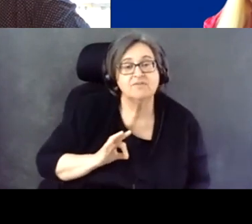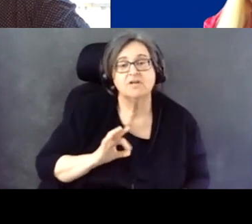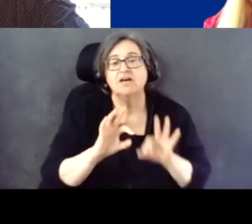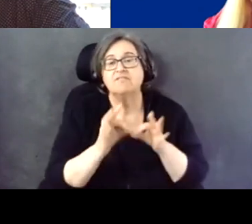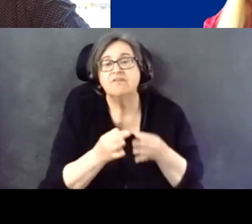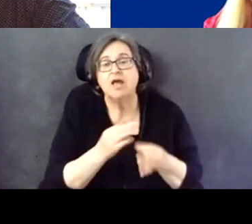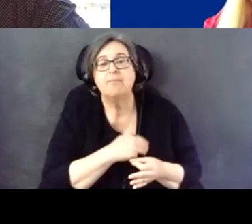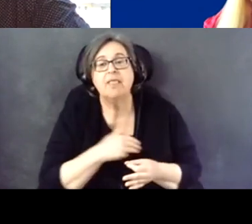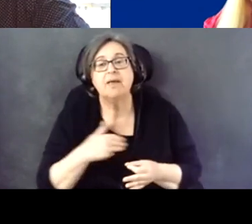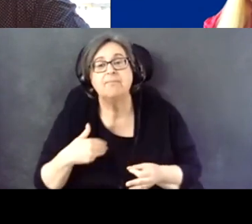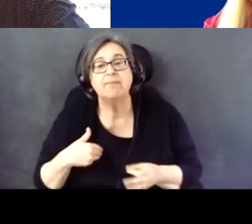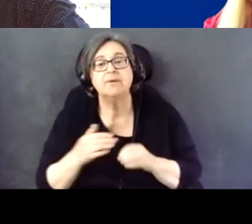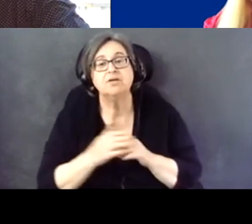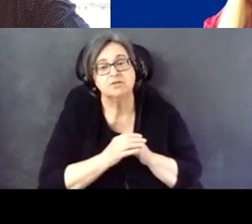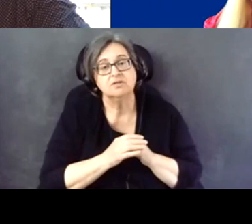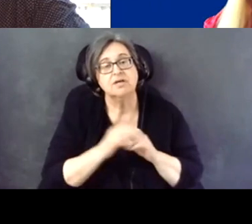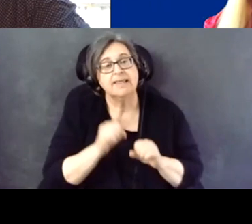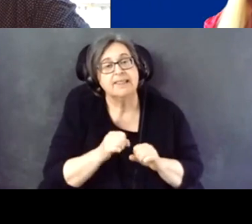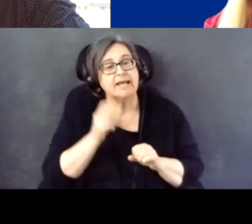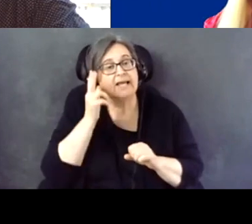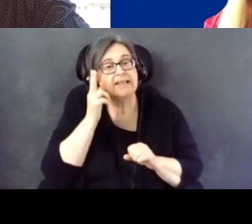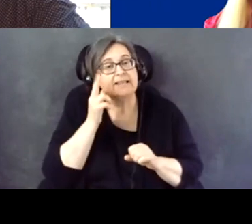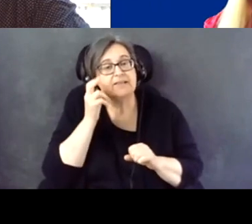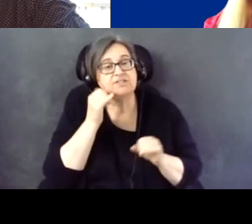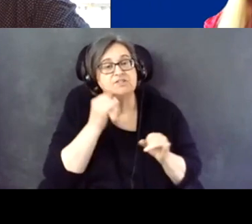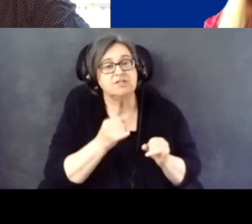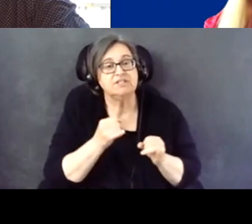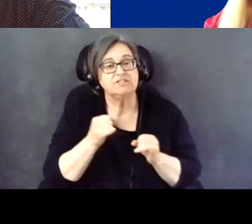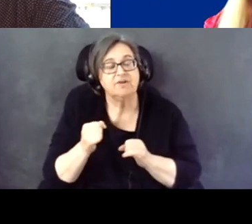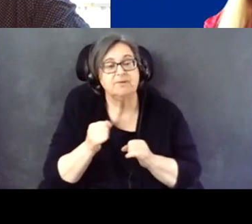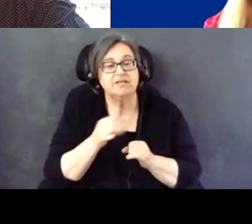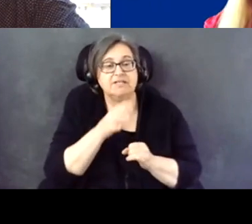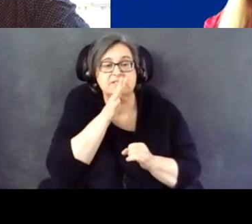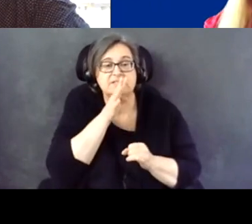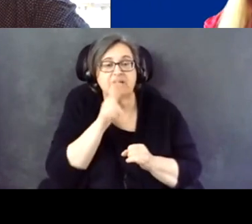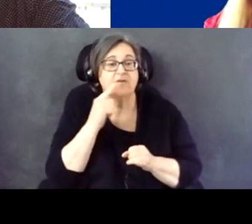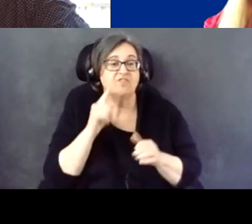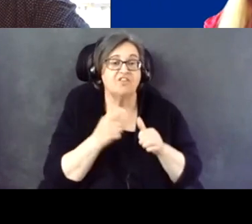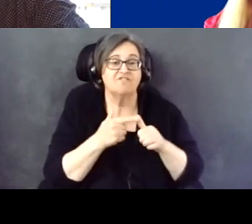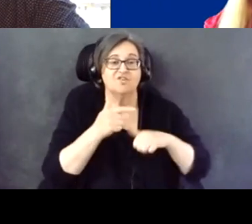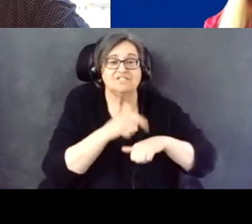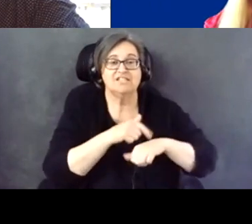And they get to listen to individuals speak up for the first time about what's important